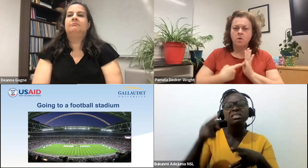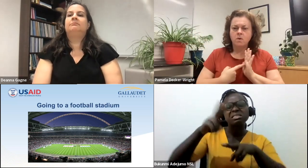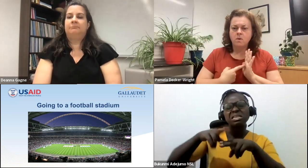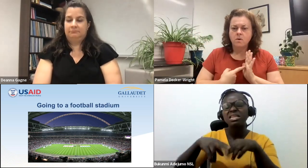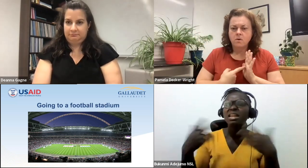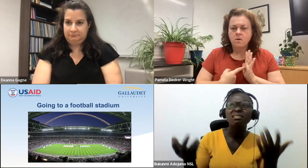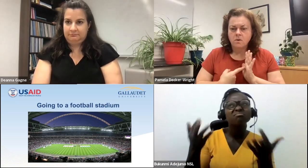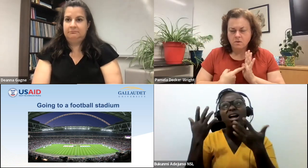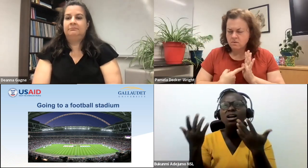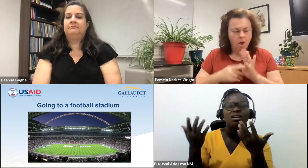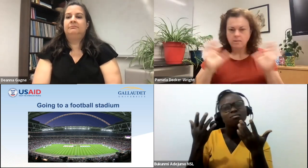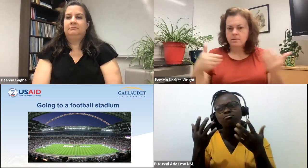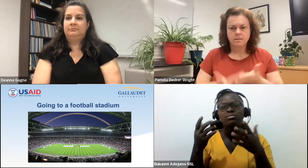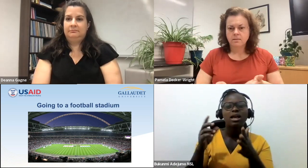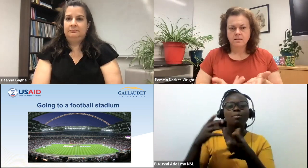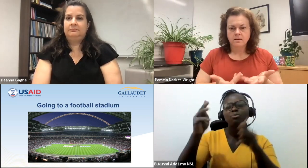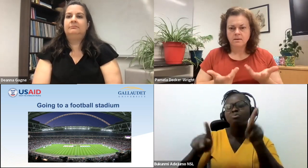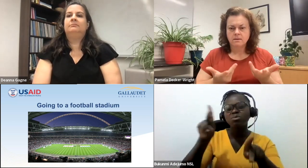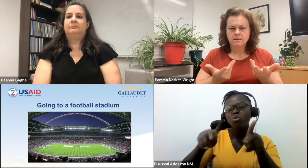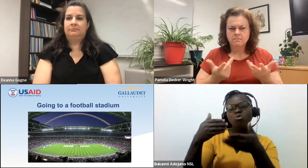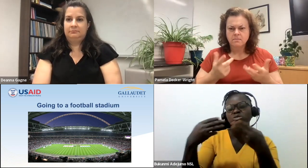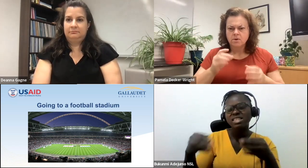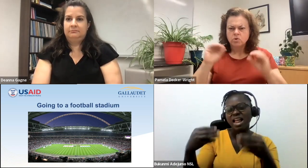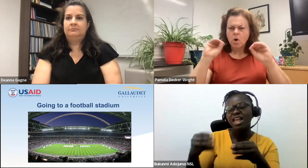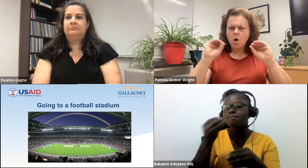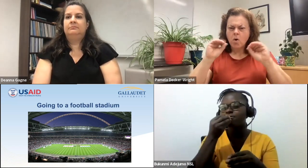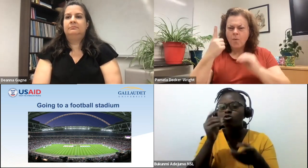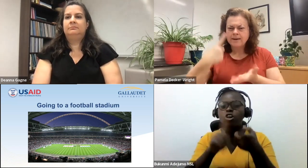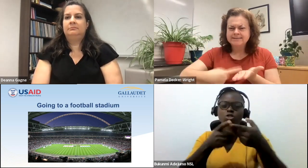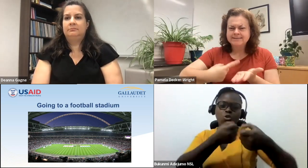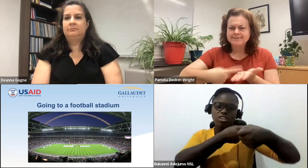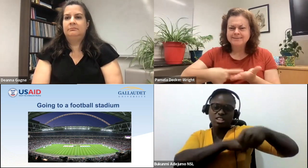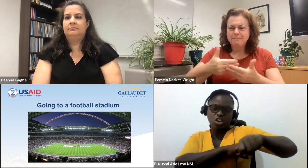Every individual has a role and it's all there together.